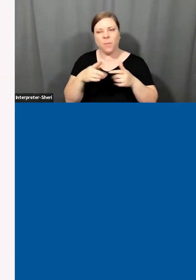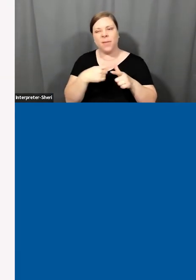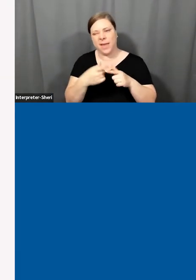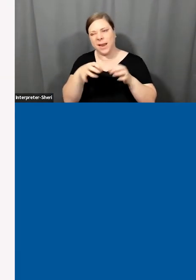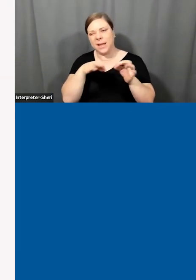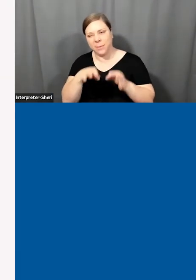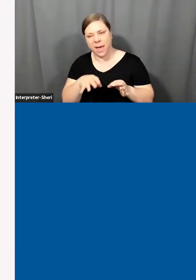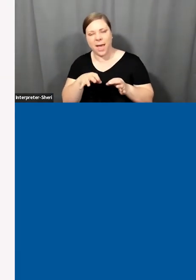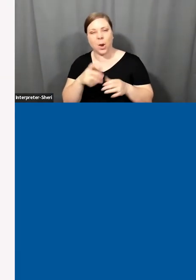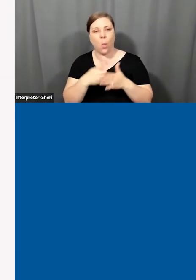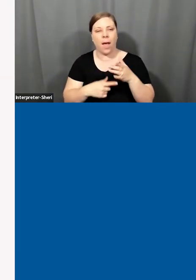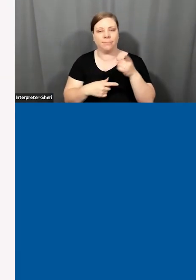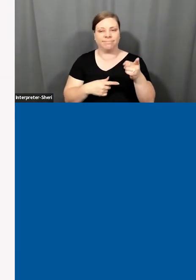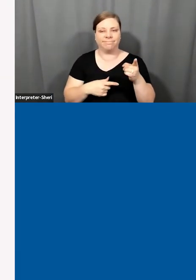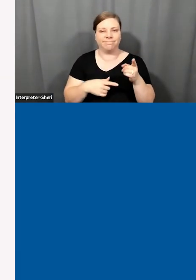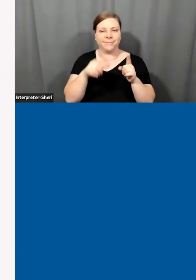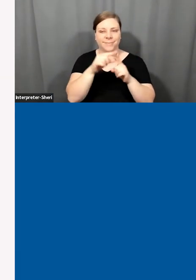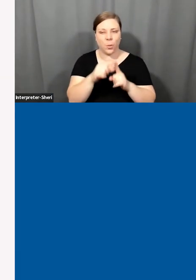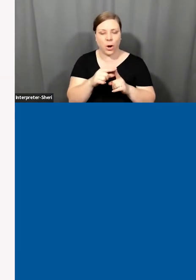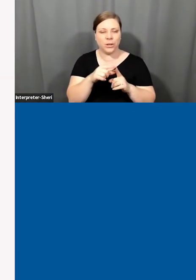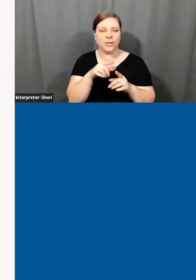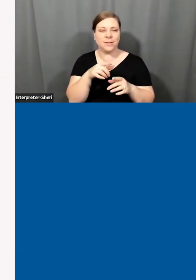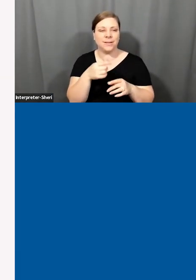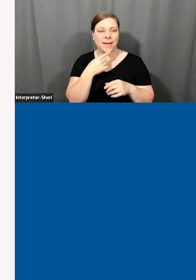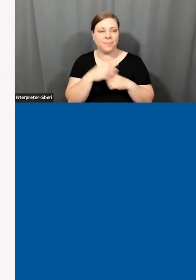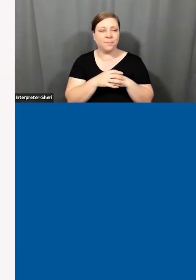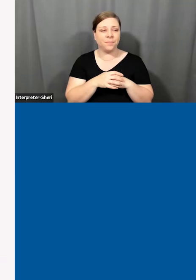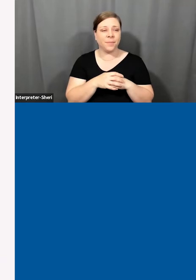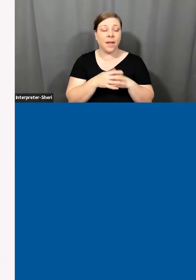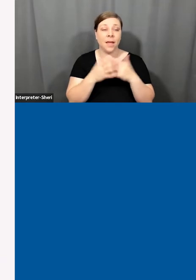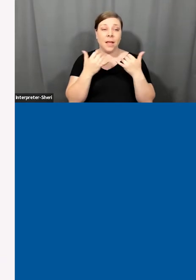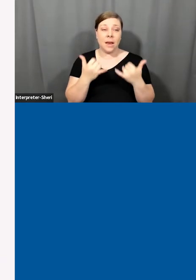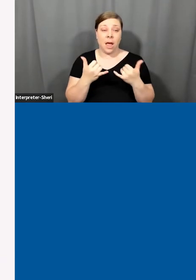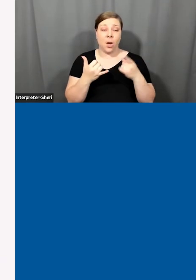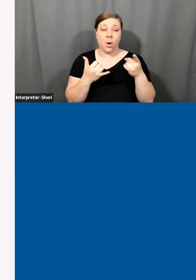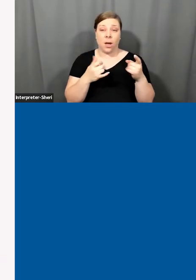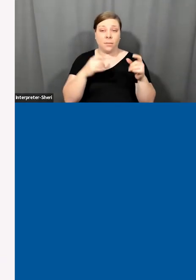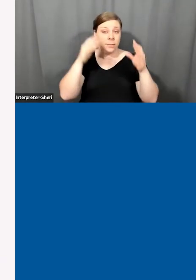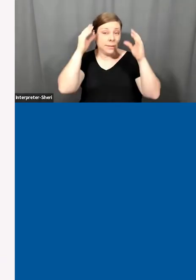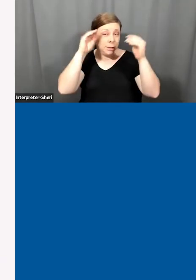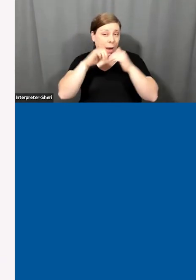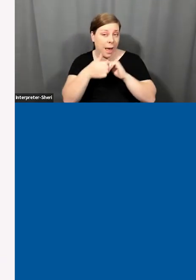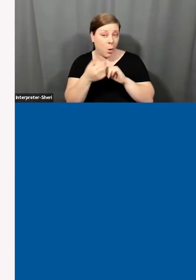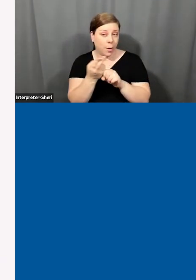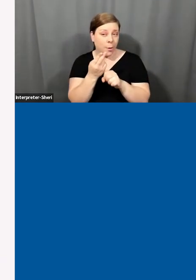Okay, slide 28. Now we're going to go into a tutorial of making the video. First, I recorded my video on my phone.